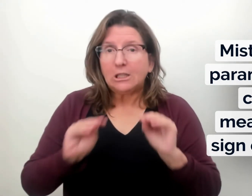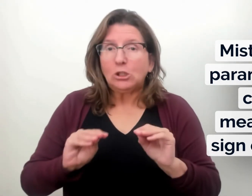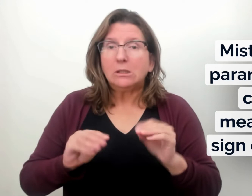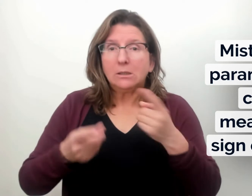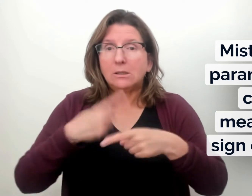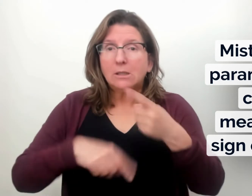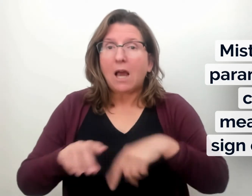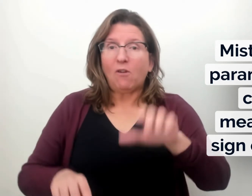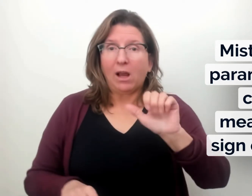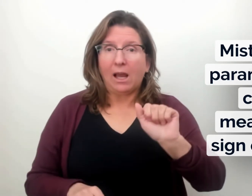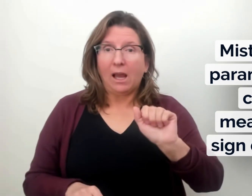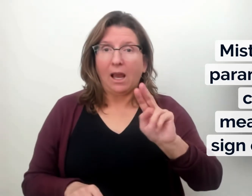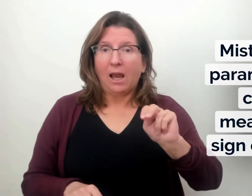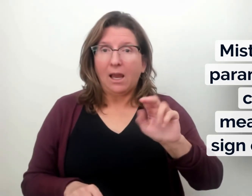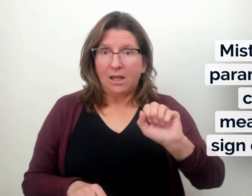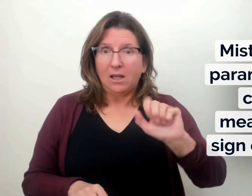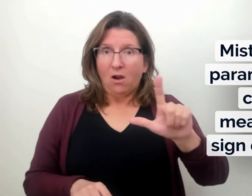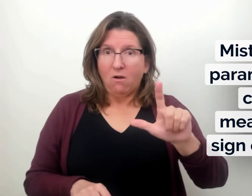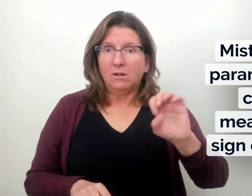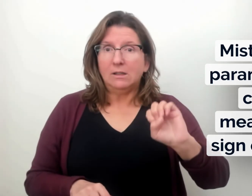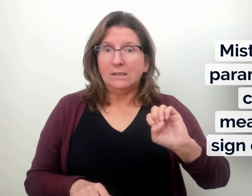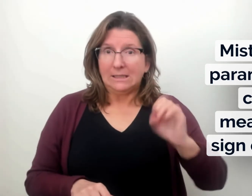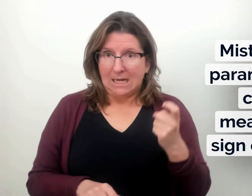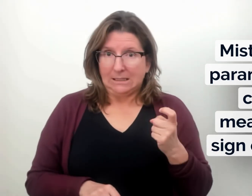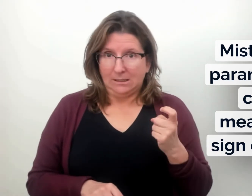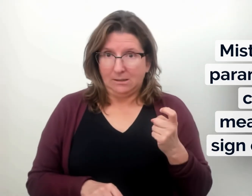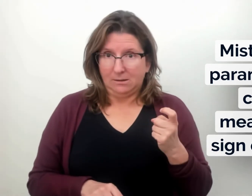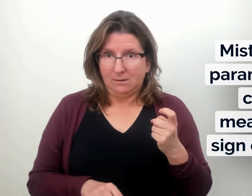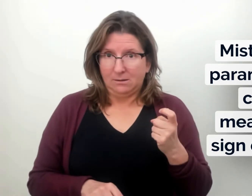you having your children sign "anal sex".'